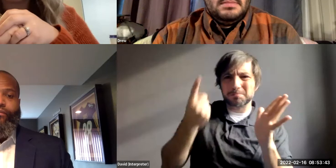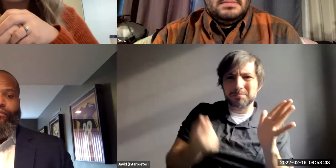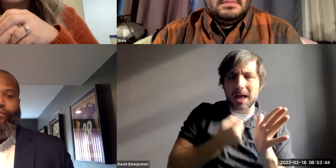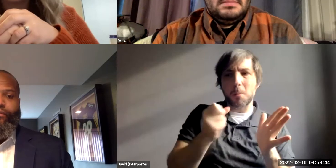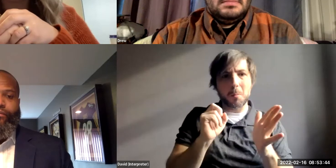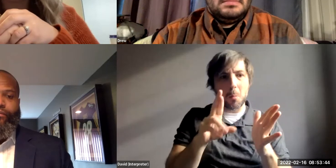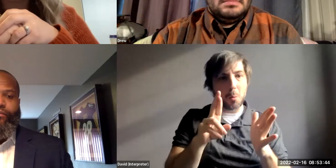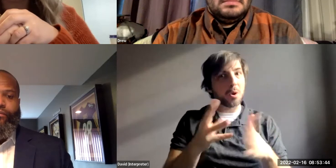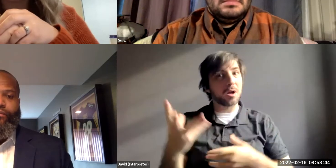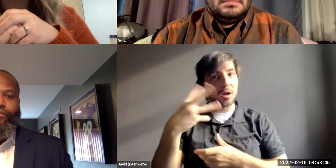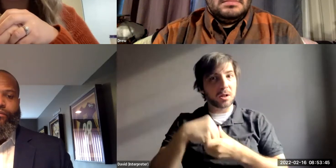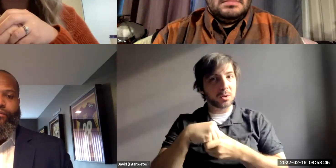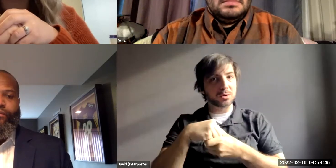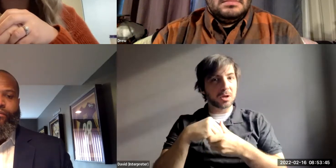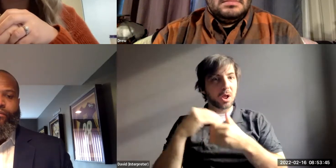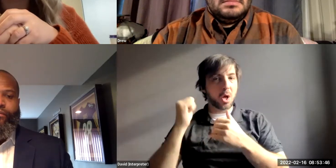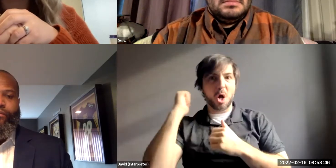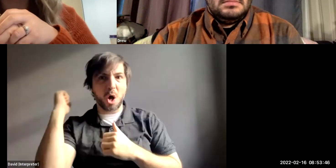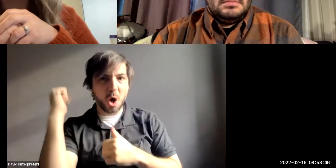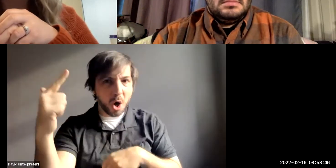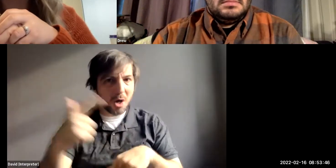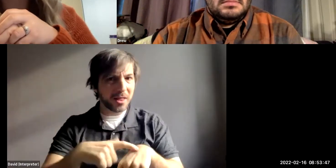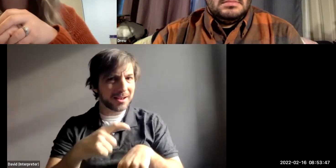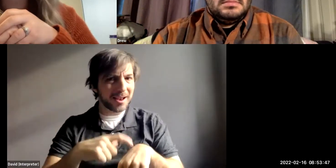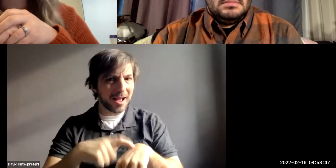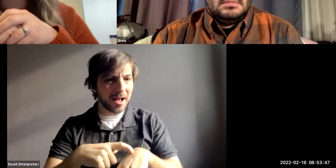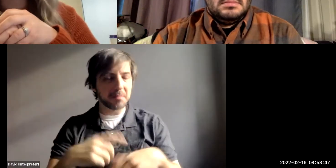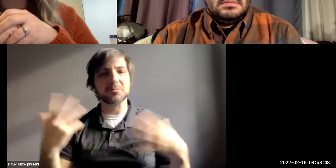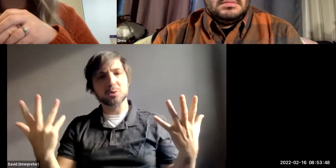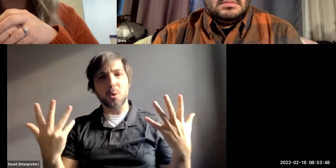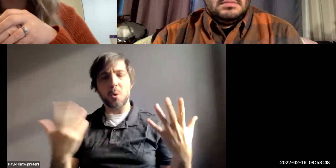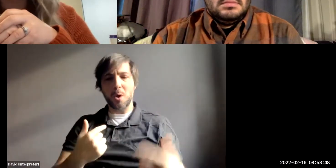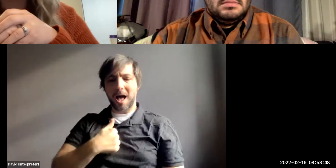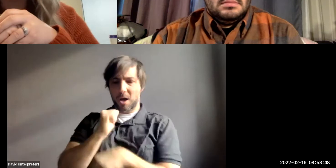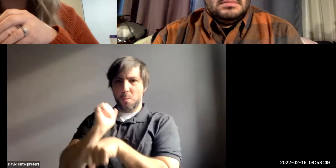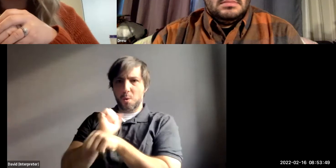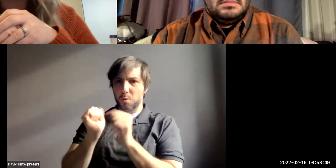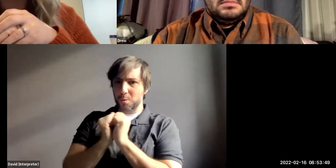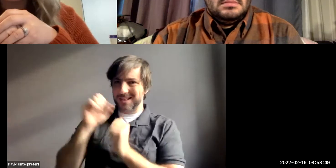that, in my current role with the blues, I'm thinking about everyday